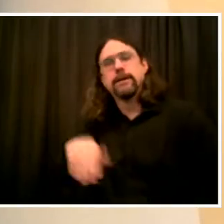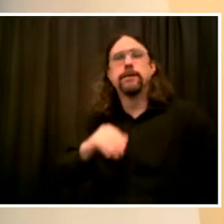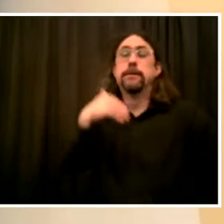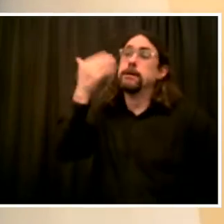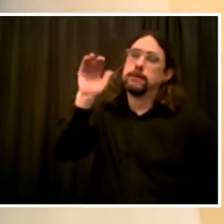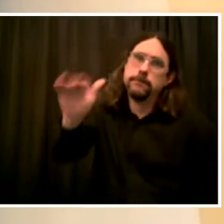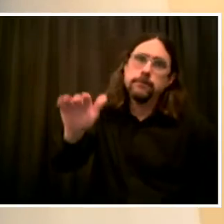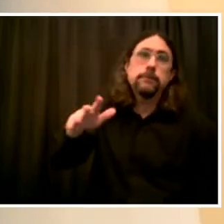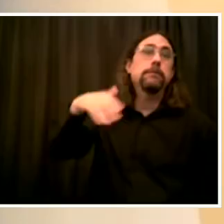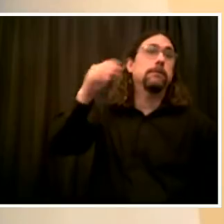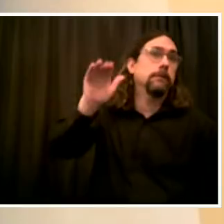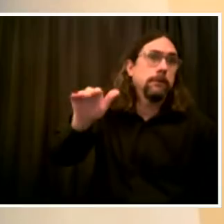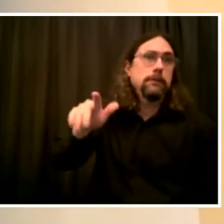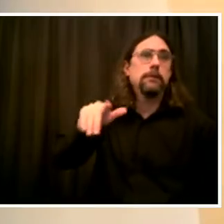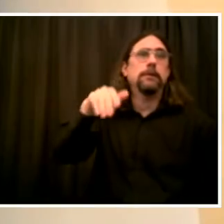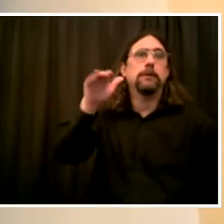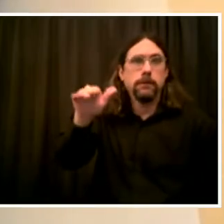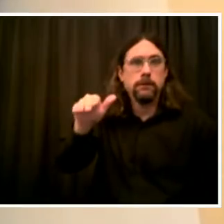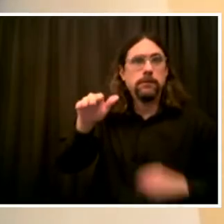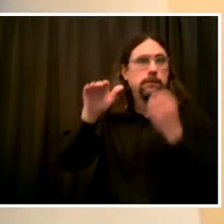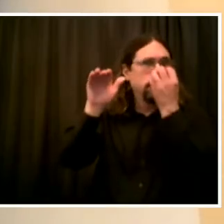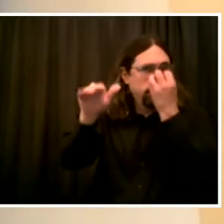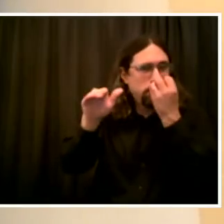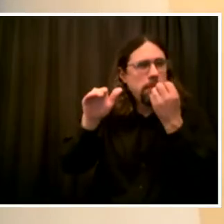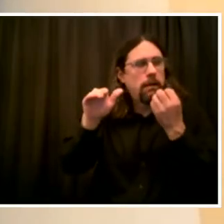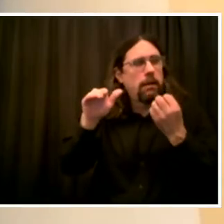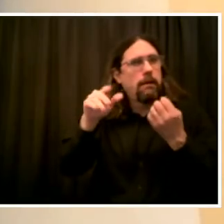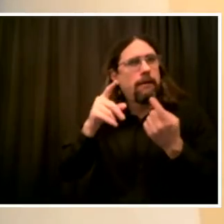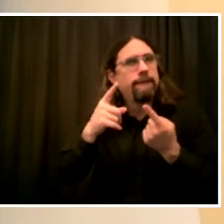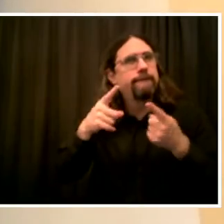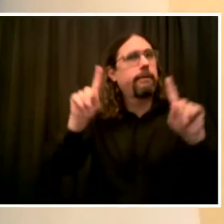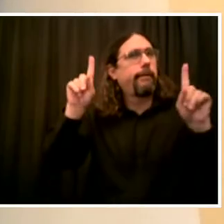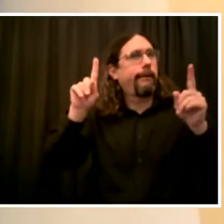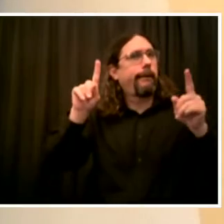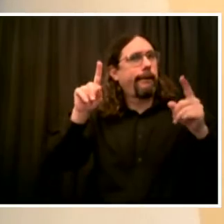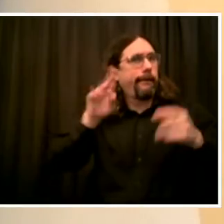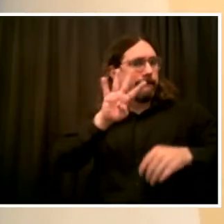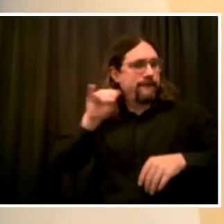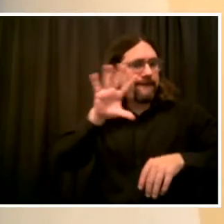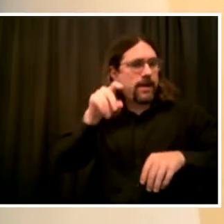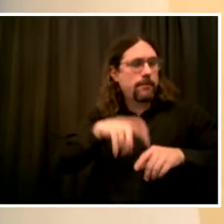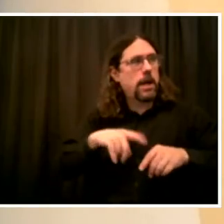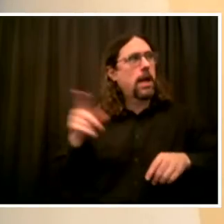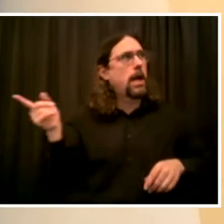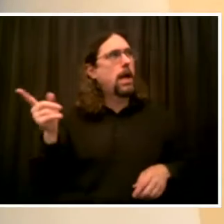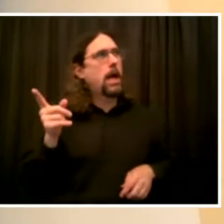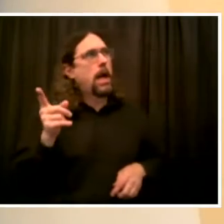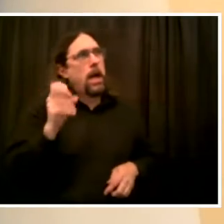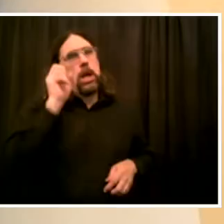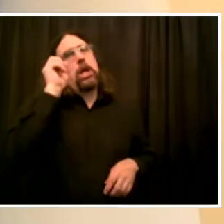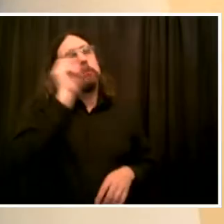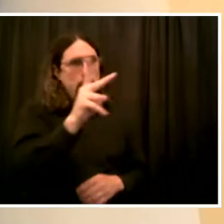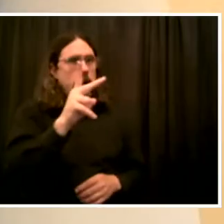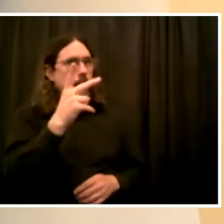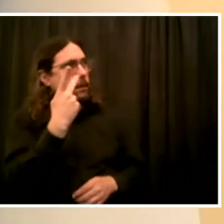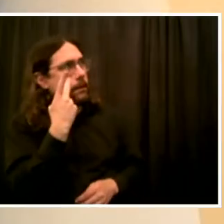ON THE PLATFORM I NOTICED HE SAID, YEAH, I'LL COME I HN,E 'SSTAYED IN. THERE ARE EARS ON THAT CONTINUUM